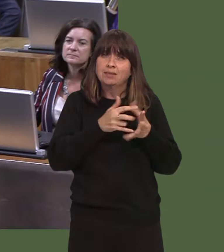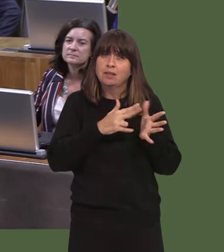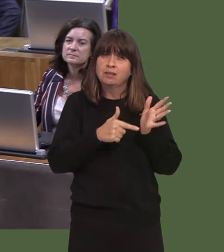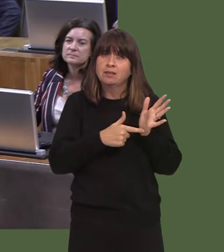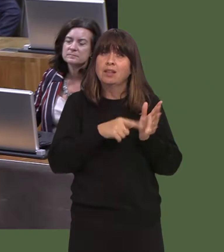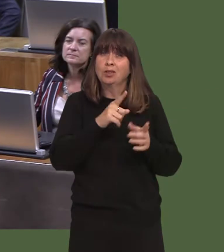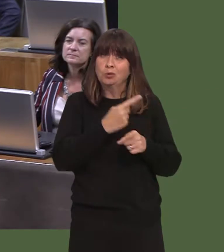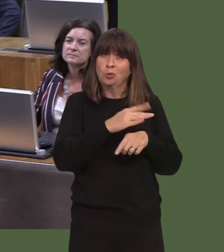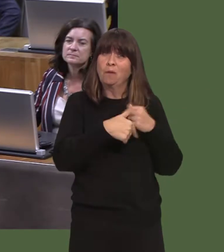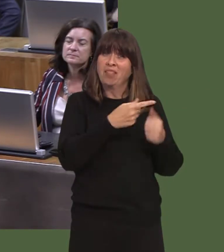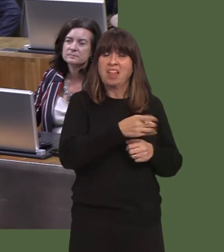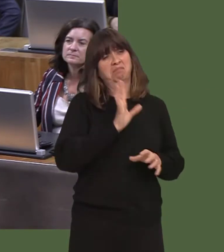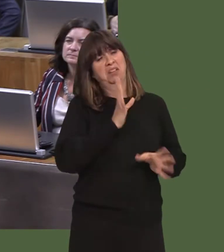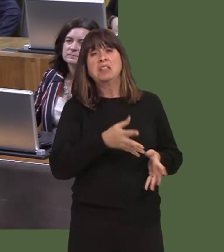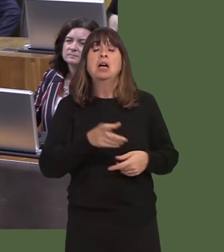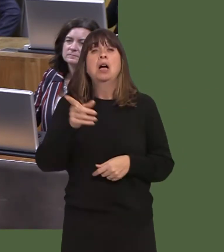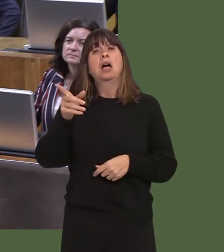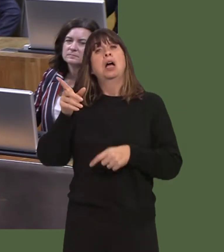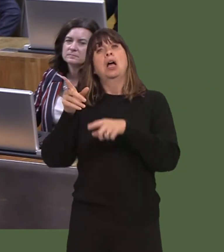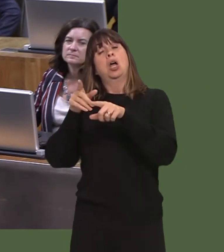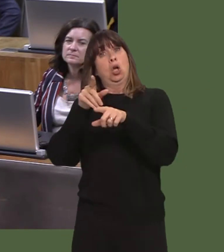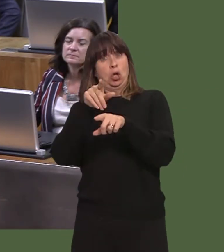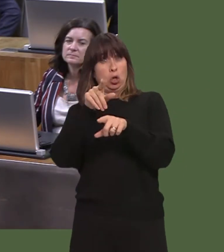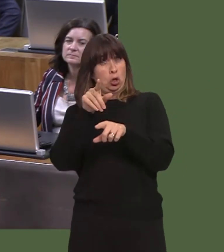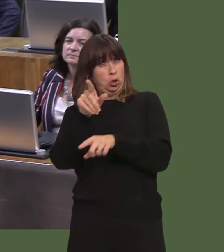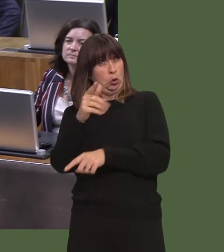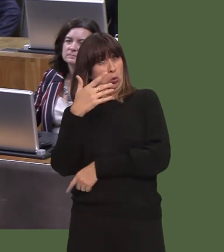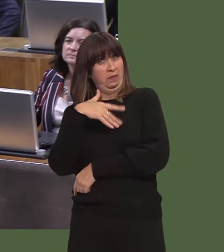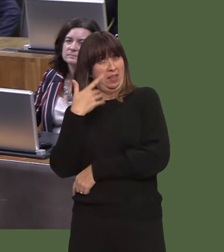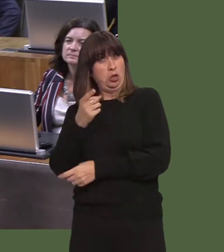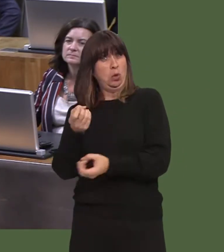What I can say to him is this: he gives the impression that the same personnel are in